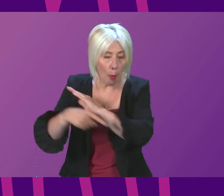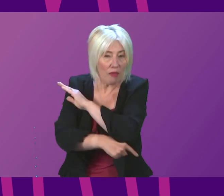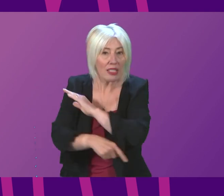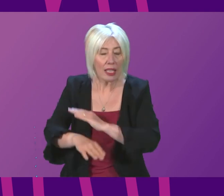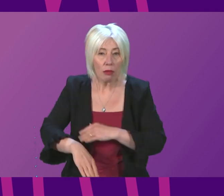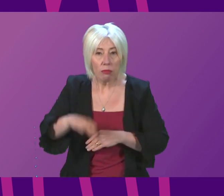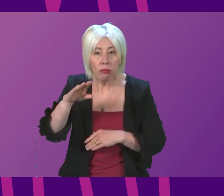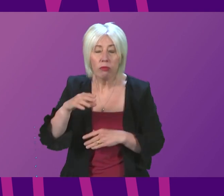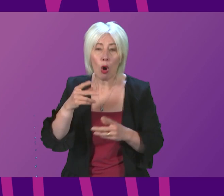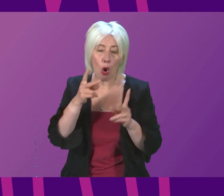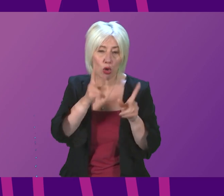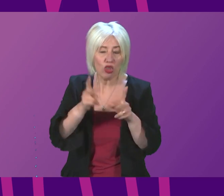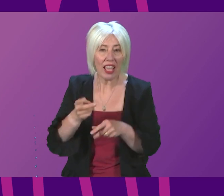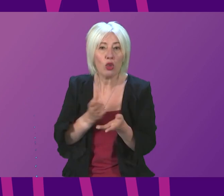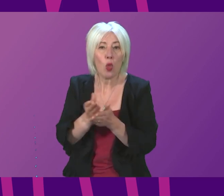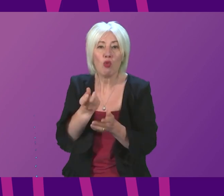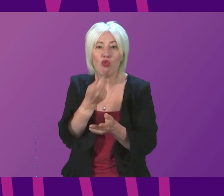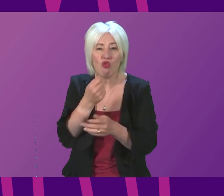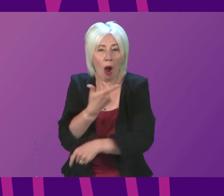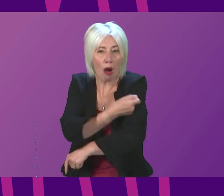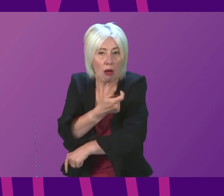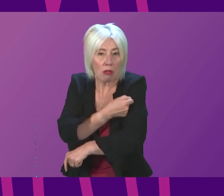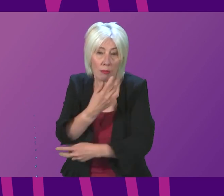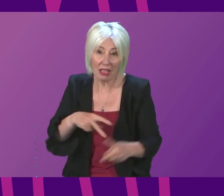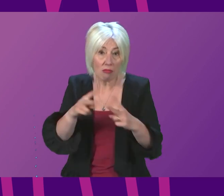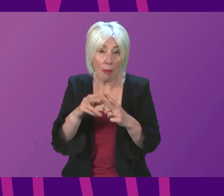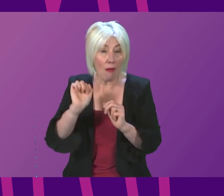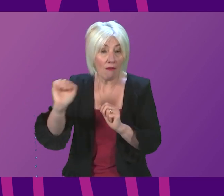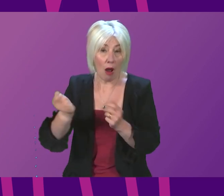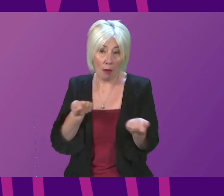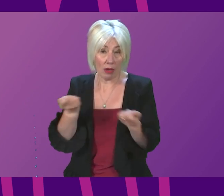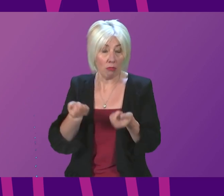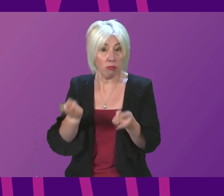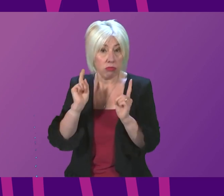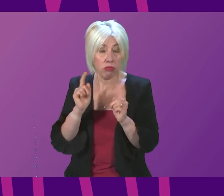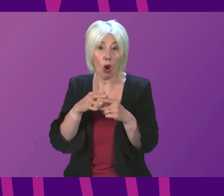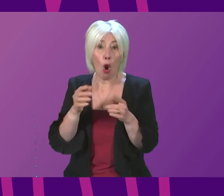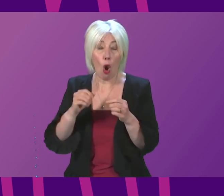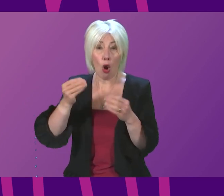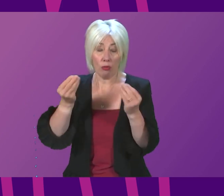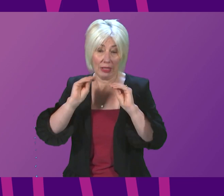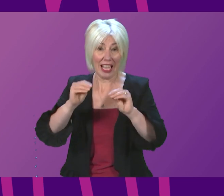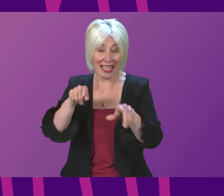She is not focusing on the drugs deaths that have more than doubled on her watch. She is not focusing on the attainment gap that is still wide open on her watch, and